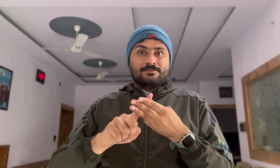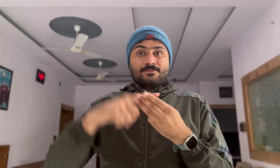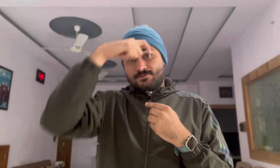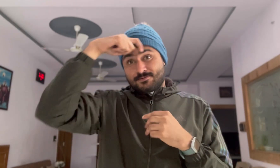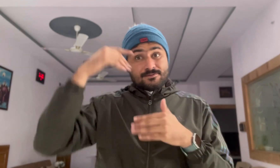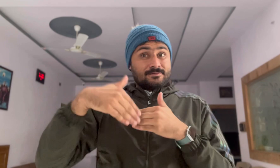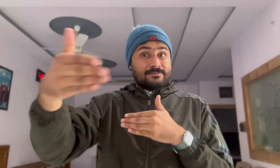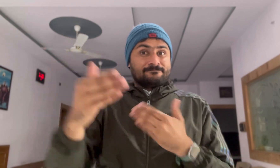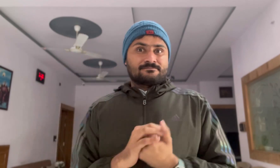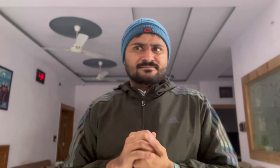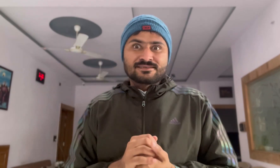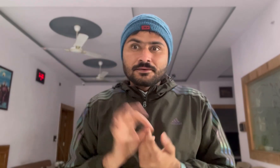Strat 2nd June 2024